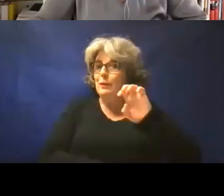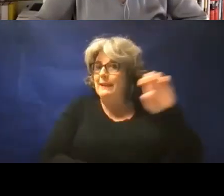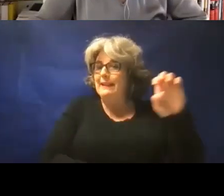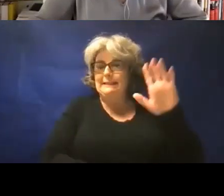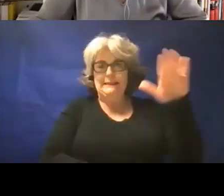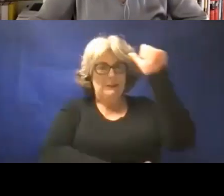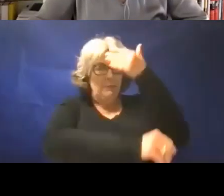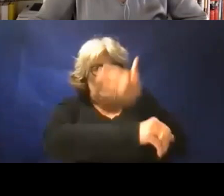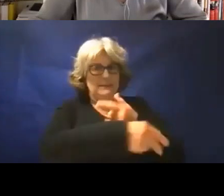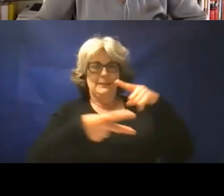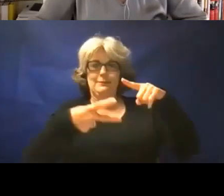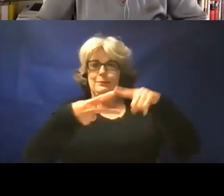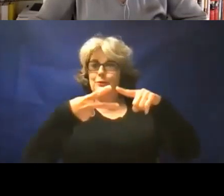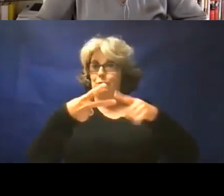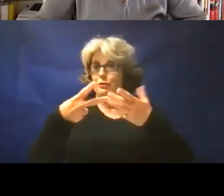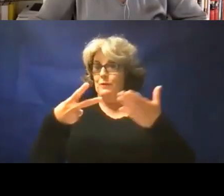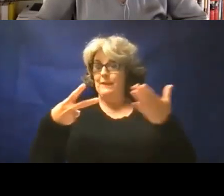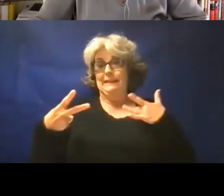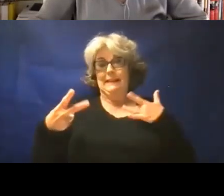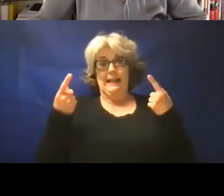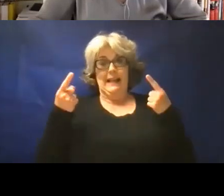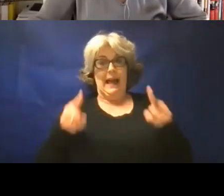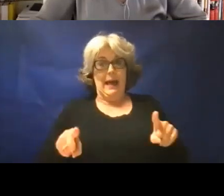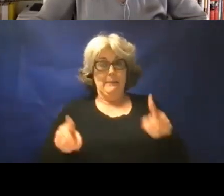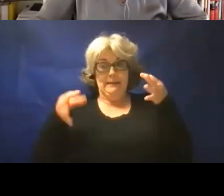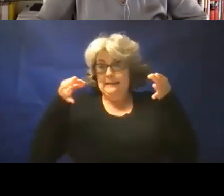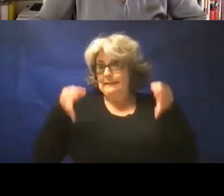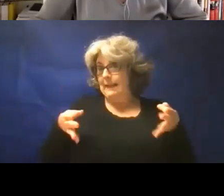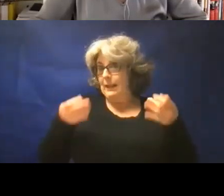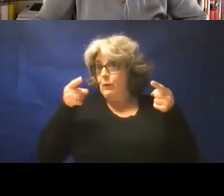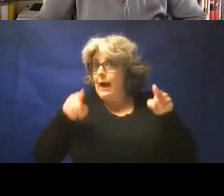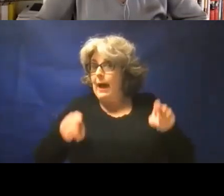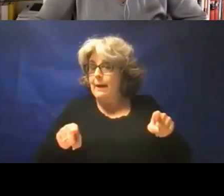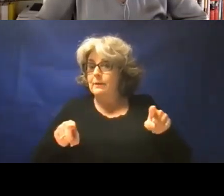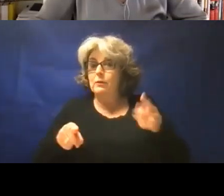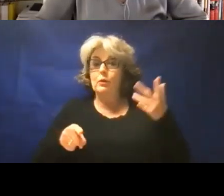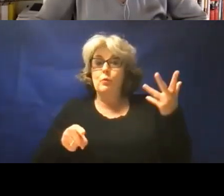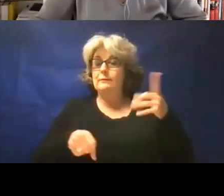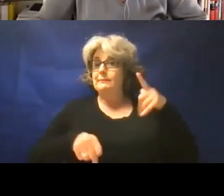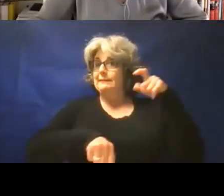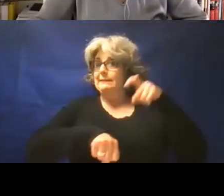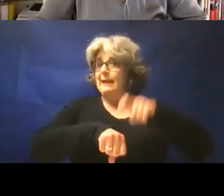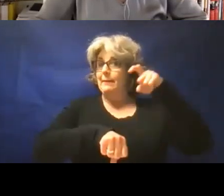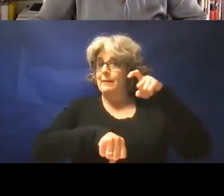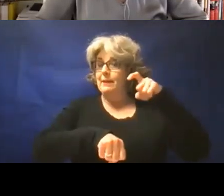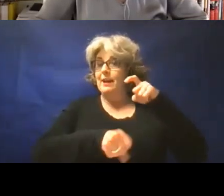two factors that are likely going to decide what happens and that's the timing of his program and